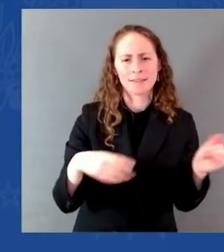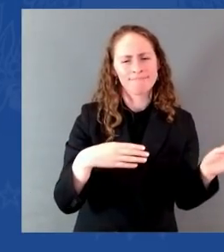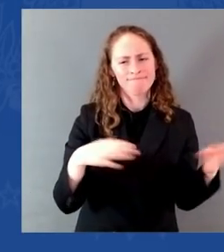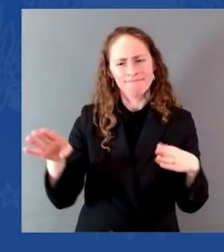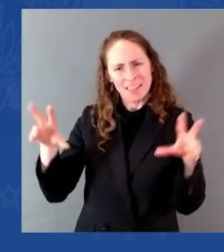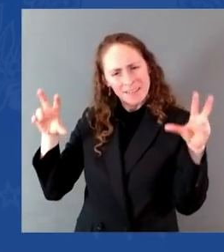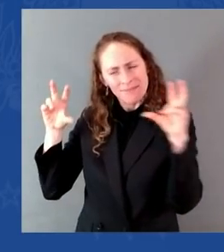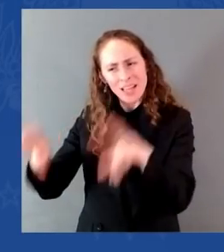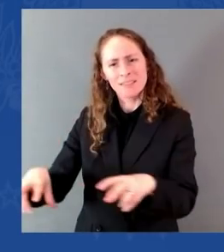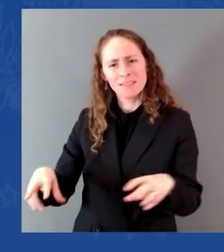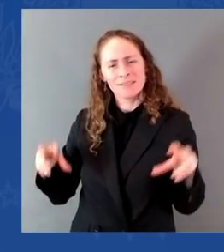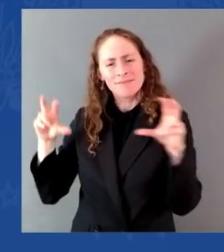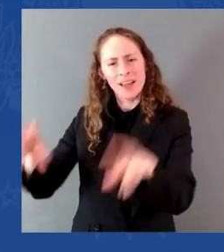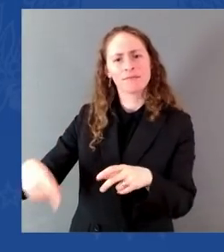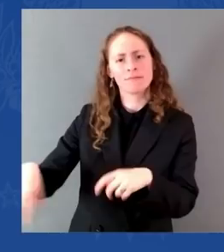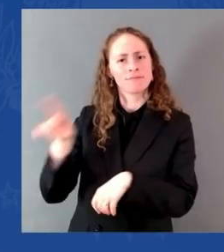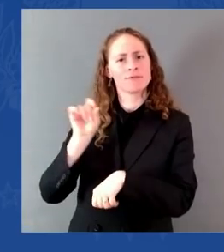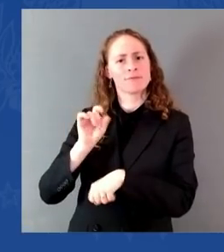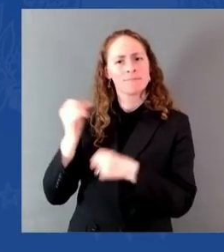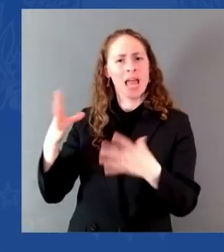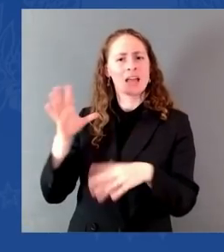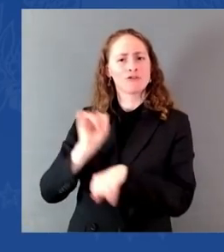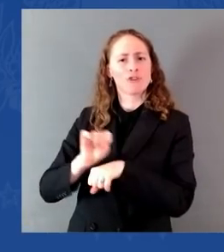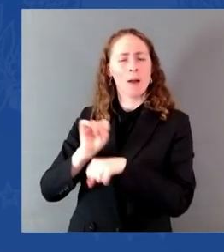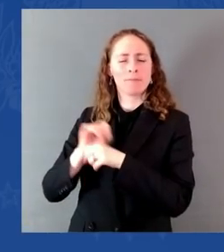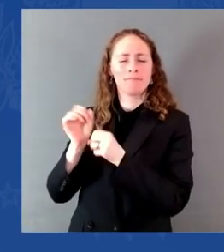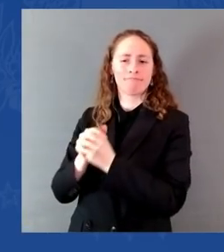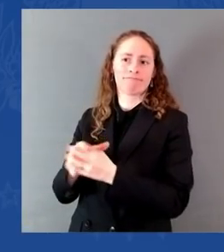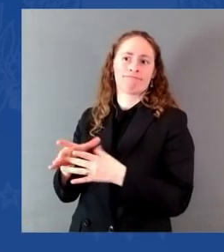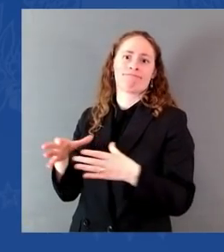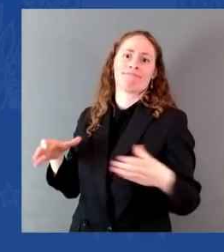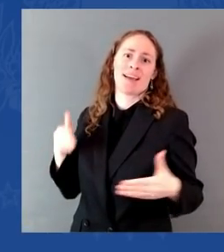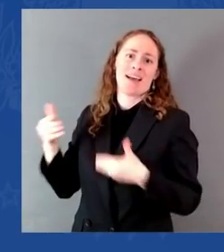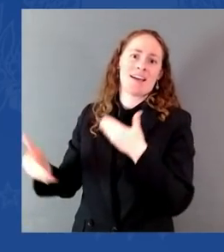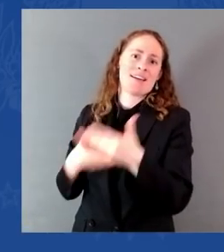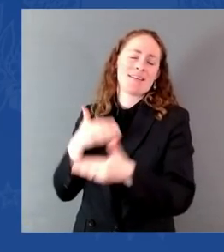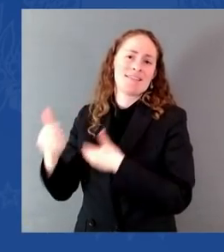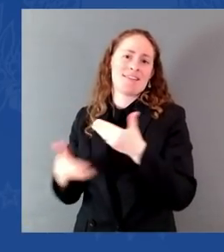built overwhelmingly with prevailing wage, union -- union, union.